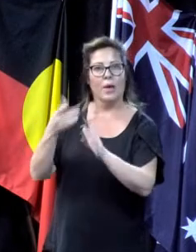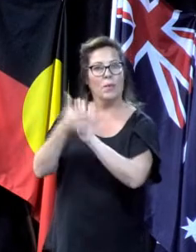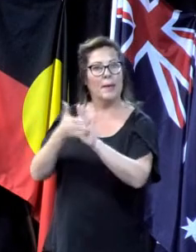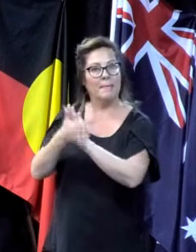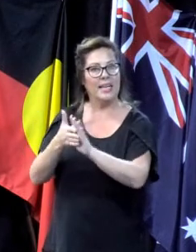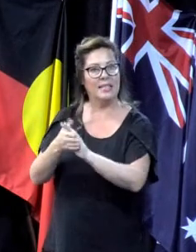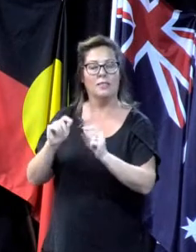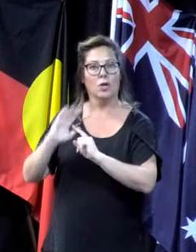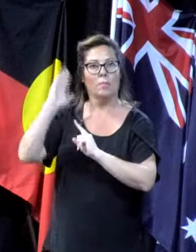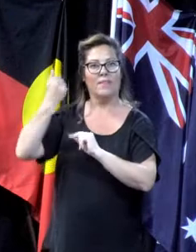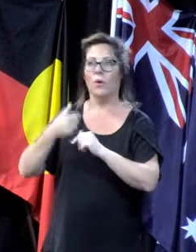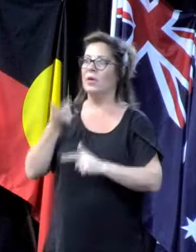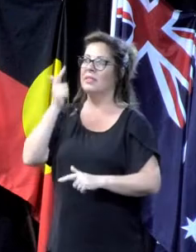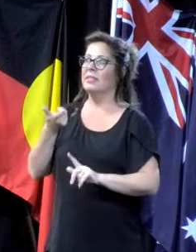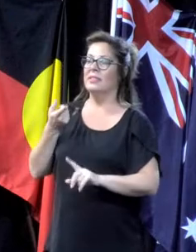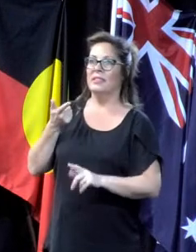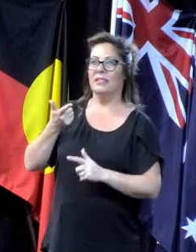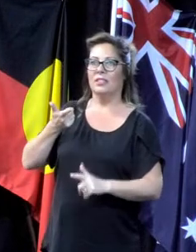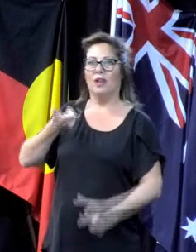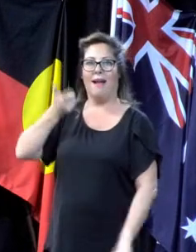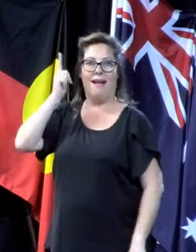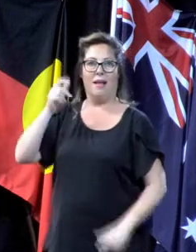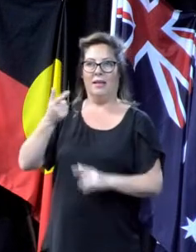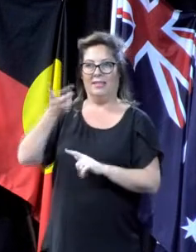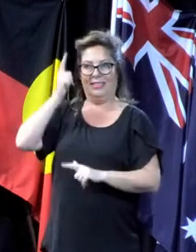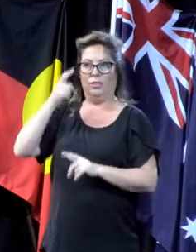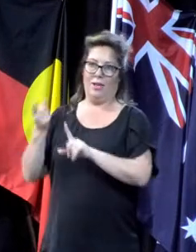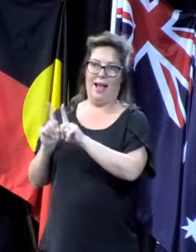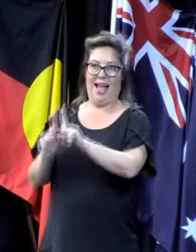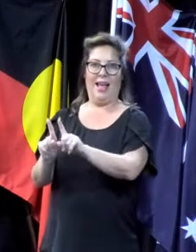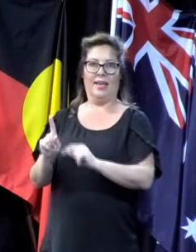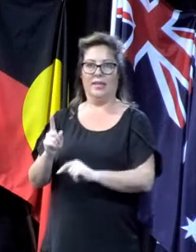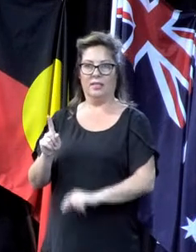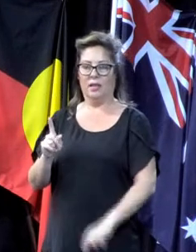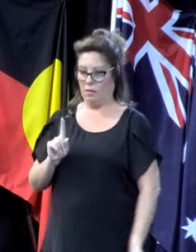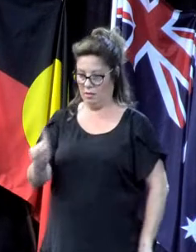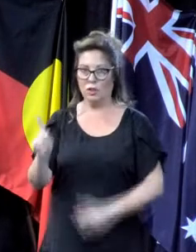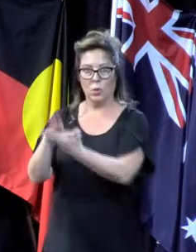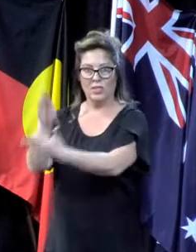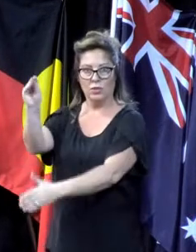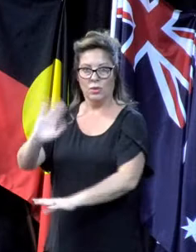you know, we’re going to assign a teacher aide to a teacher, a lot of us then walk away and make assumption about what that looks like. But having the opportunity